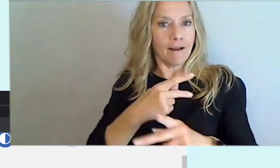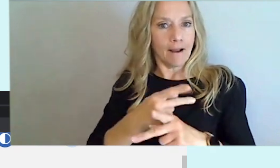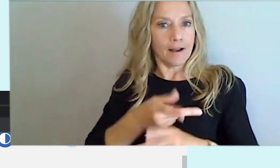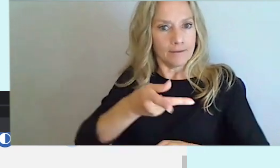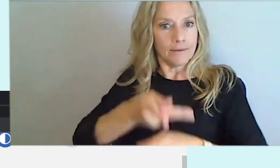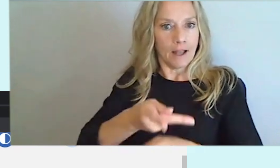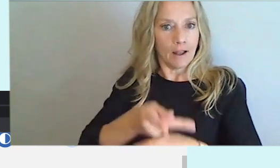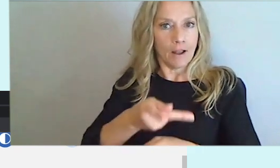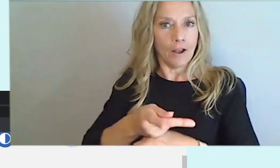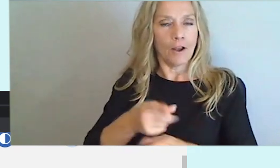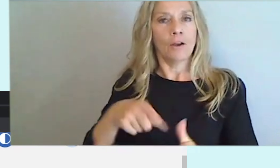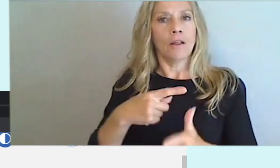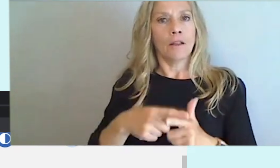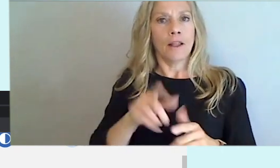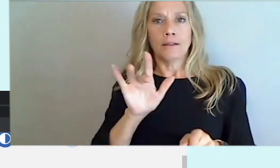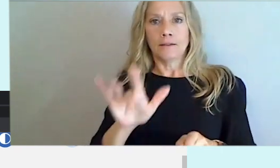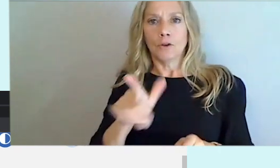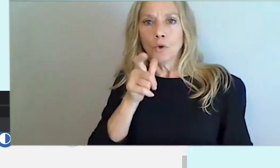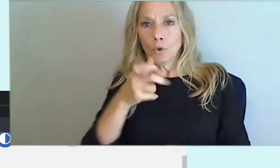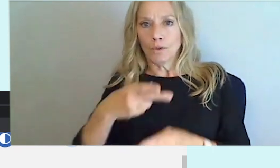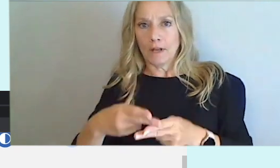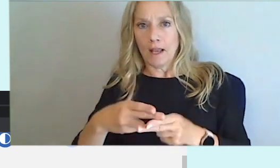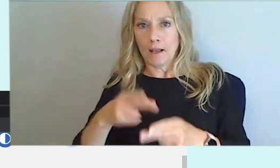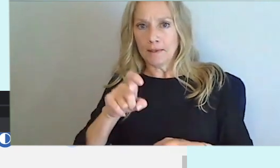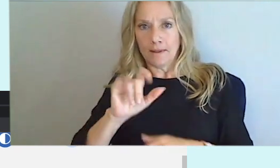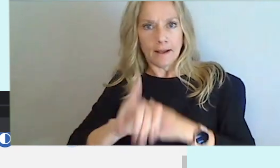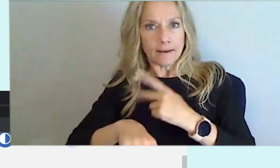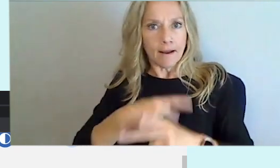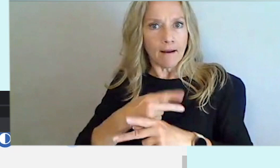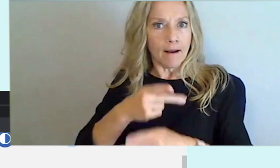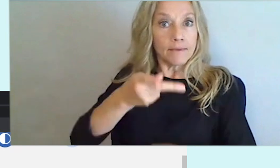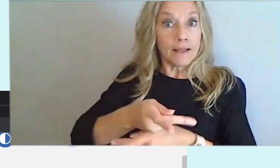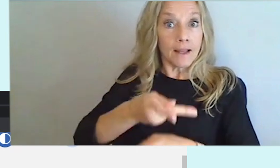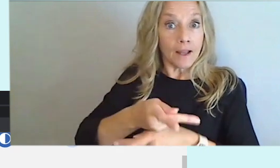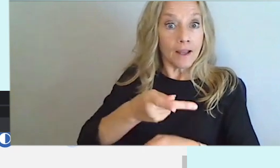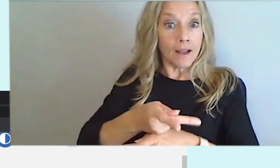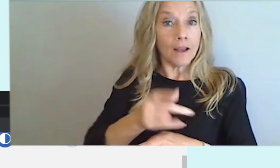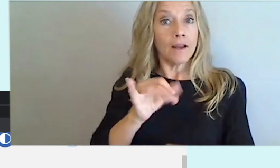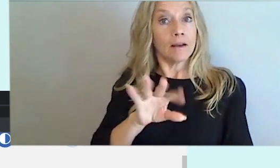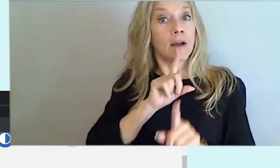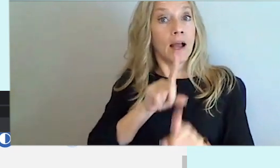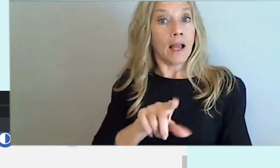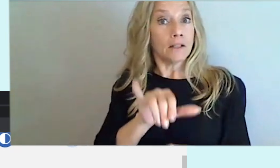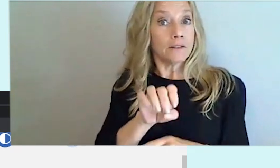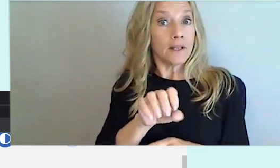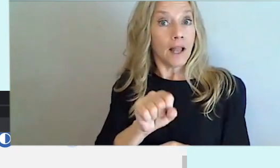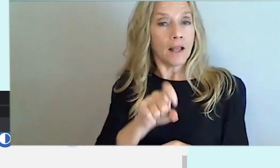If you select yes, any of these questions, you must answer the questions about expenses and resources.